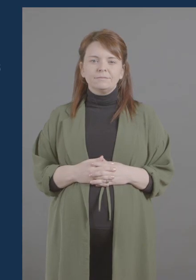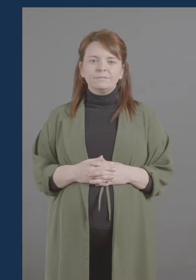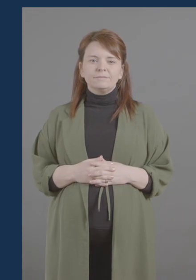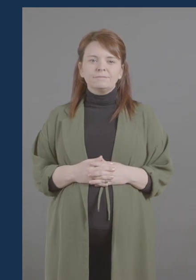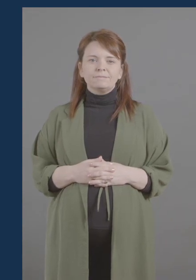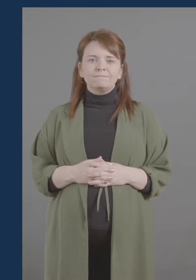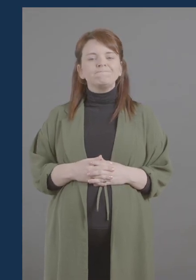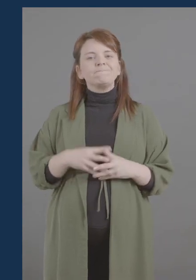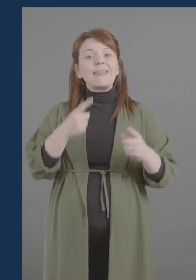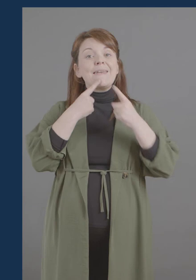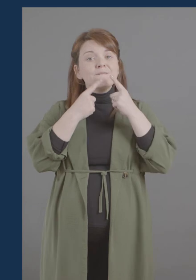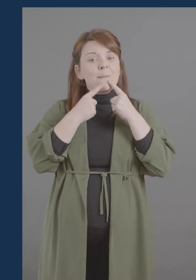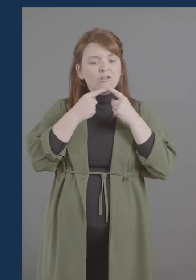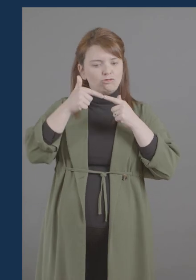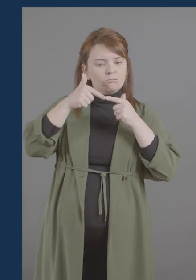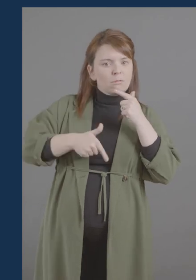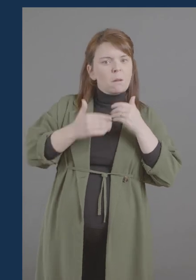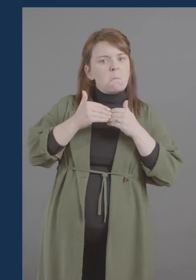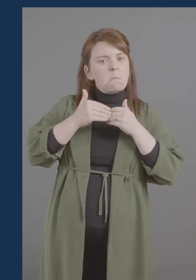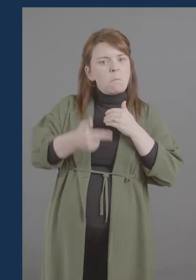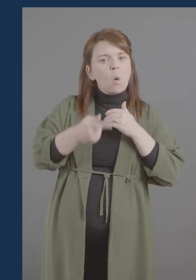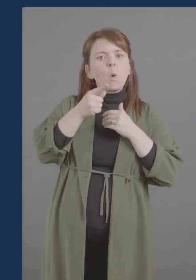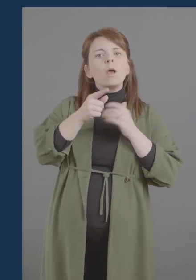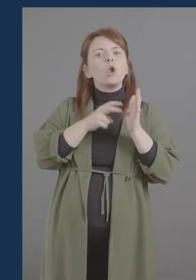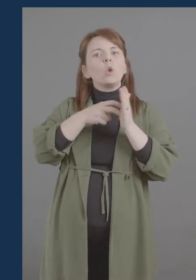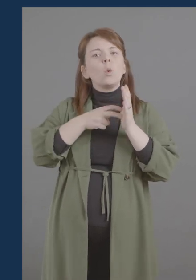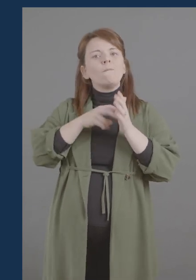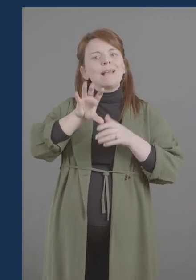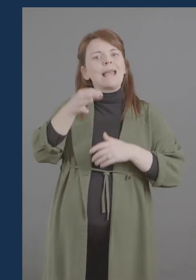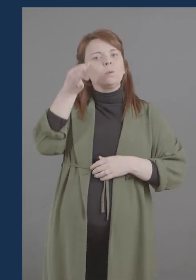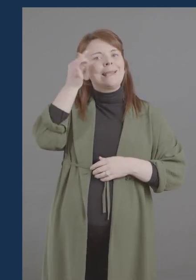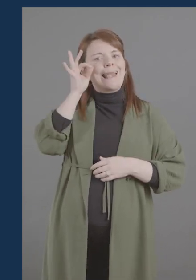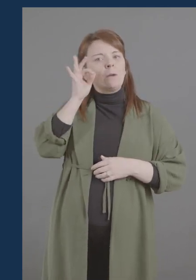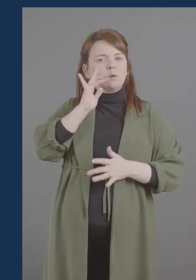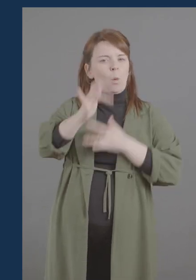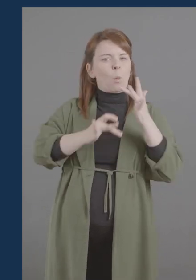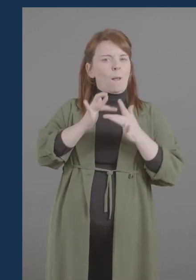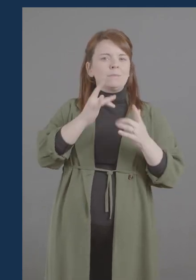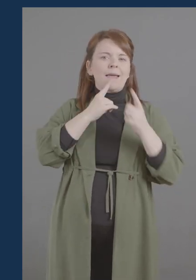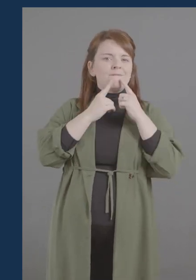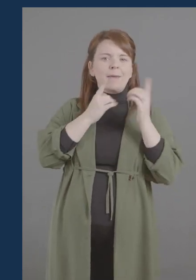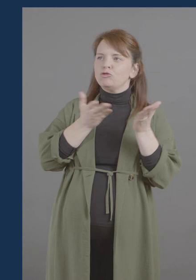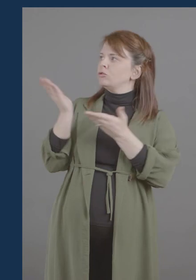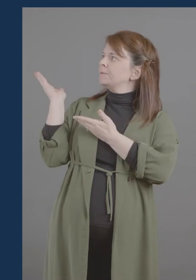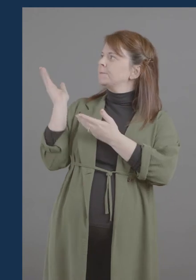Please visit the Norfolk County Council website for more information at www.norfolk.gov.uk/coronavirus